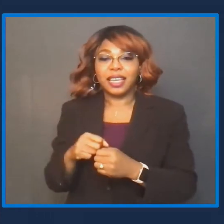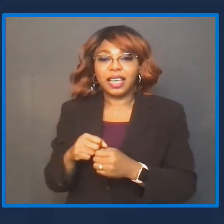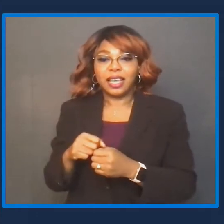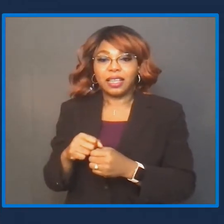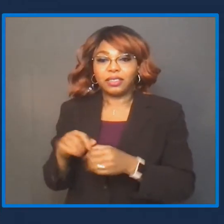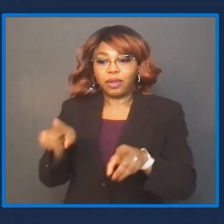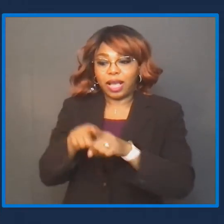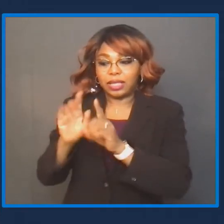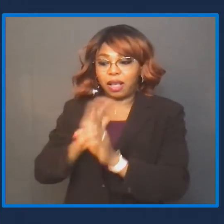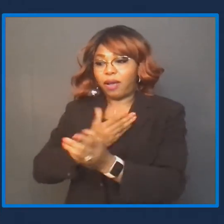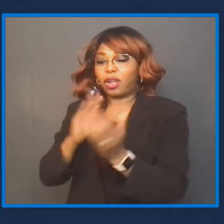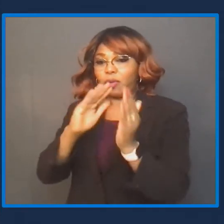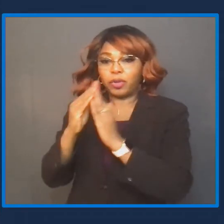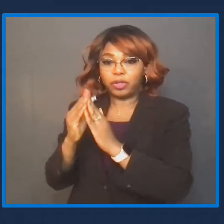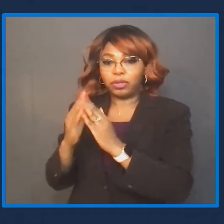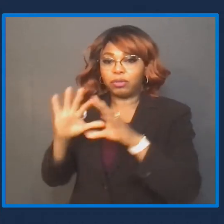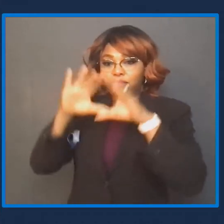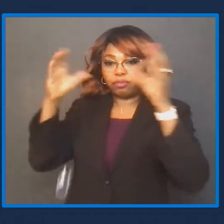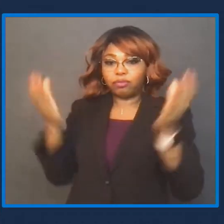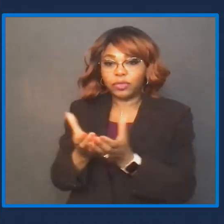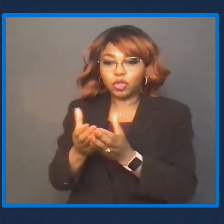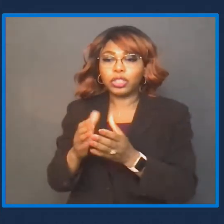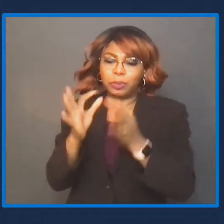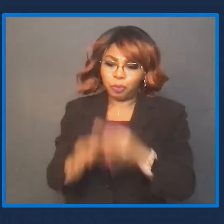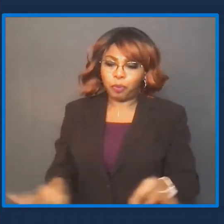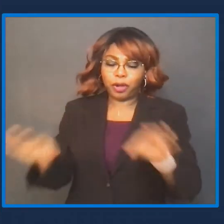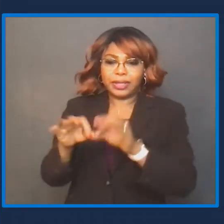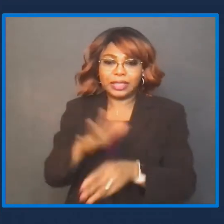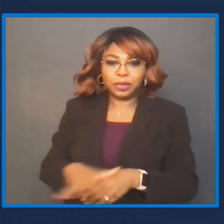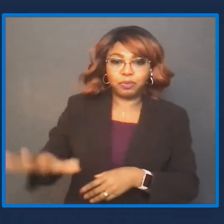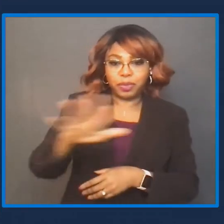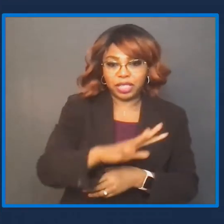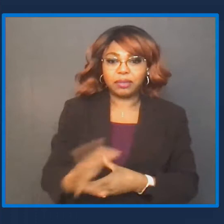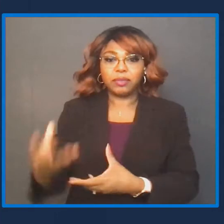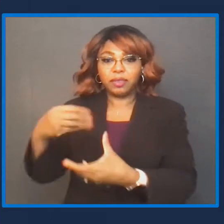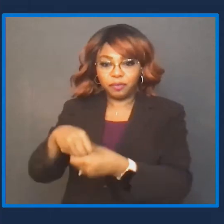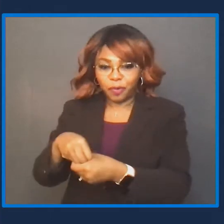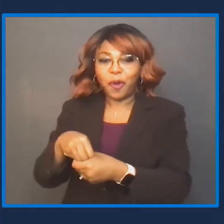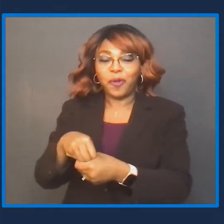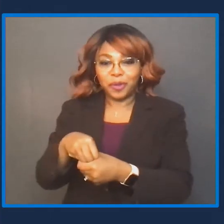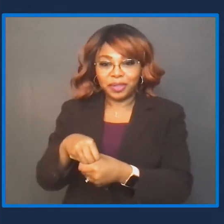So this is an important space to be in and heighten for the conversations that we'll be happy at least.